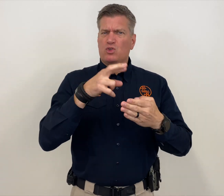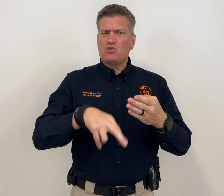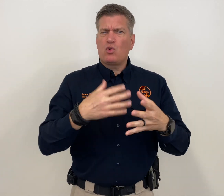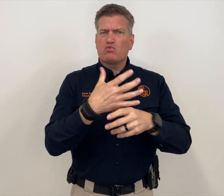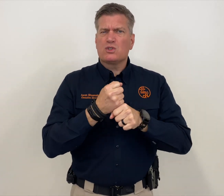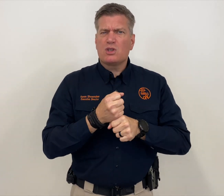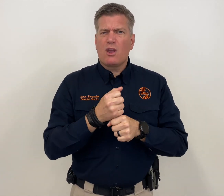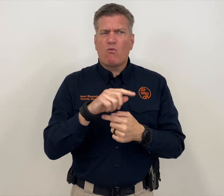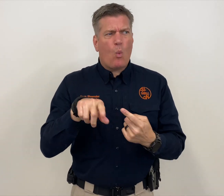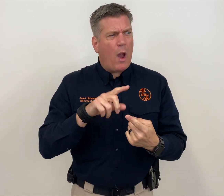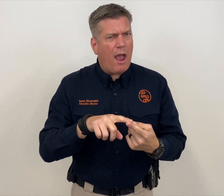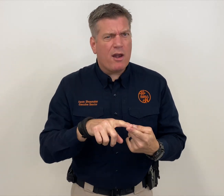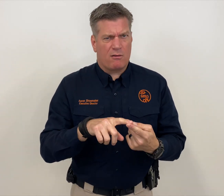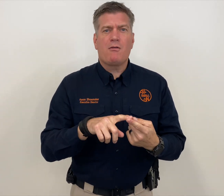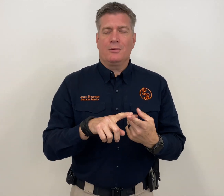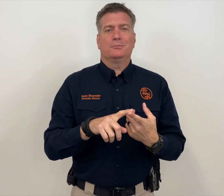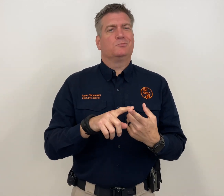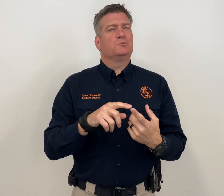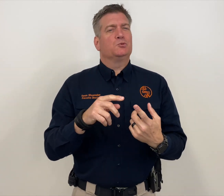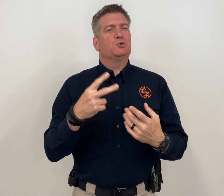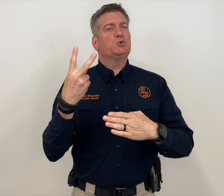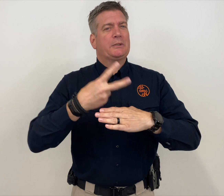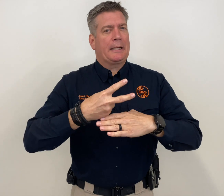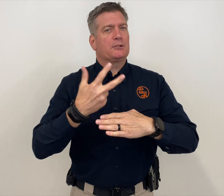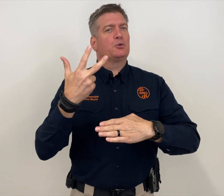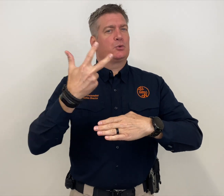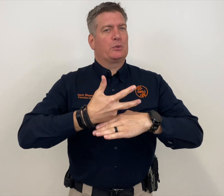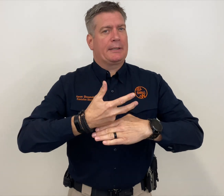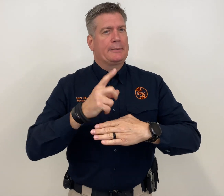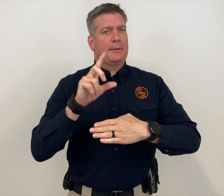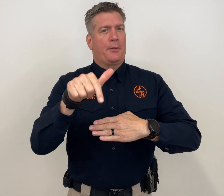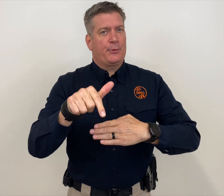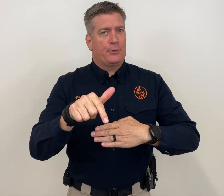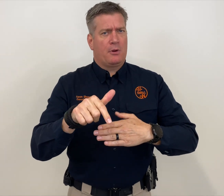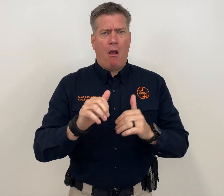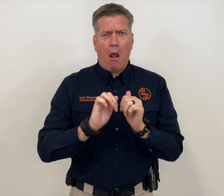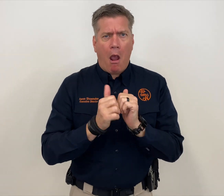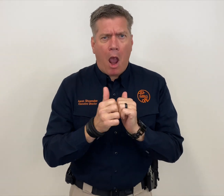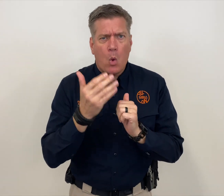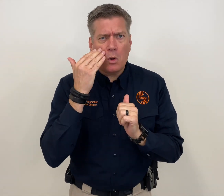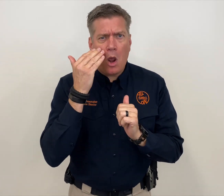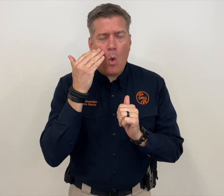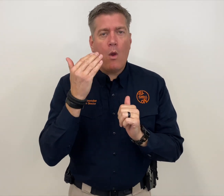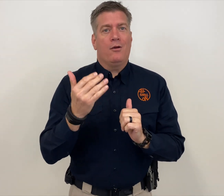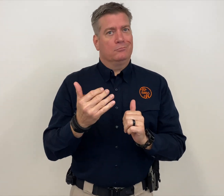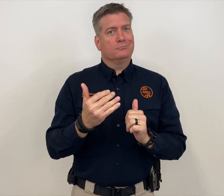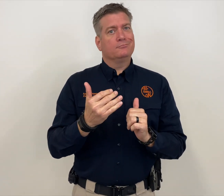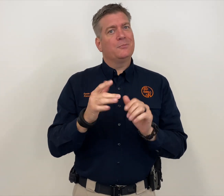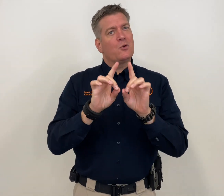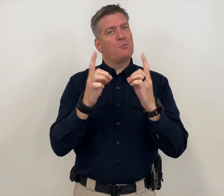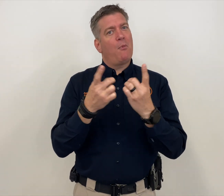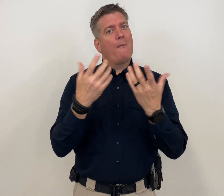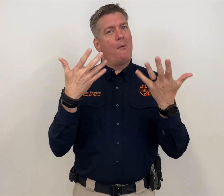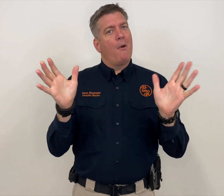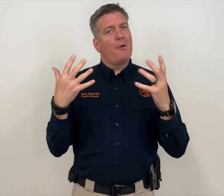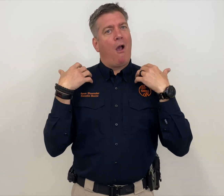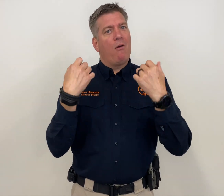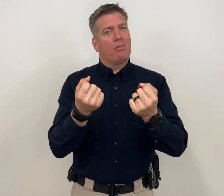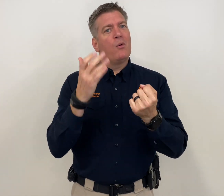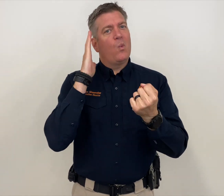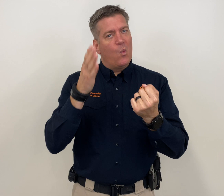you receive your results in two to three days, the Department of Community Health